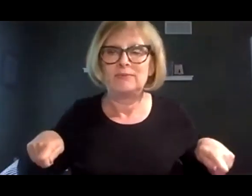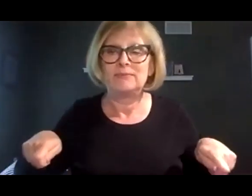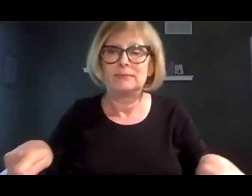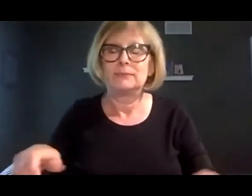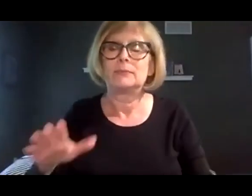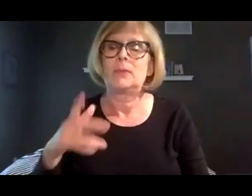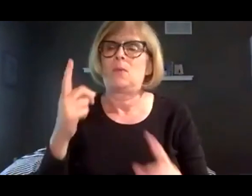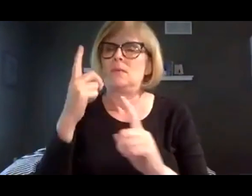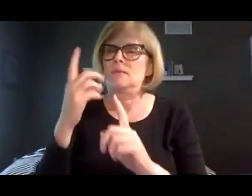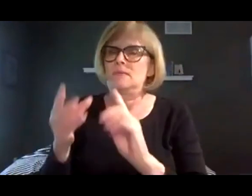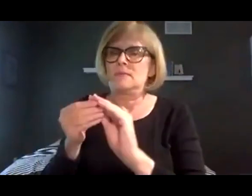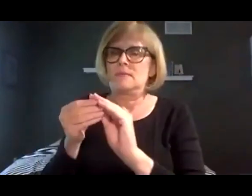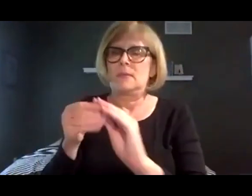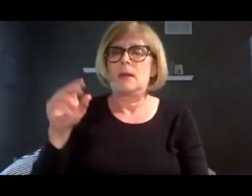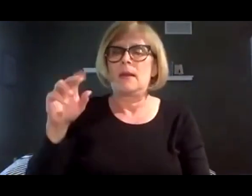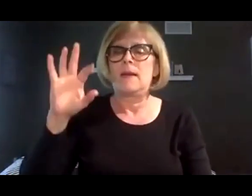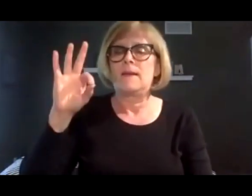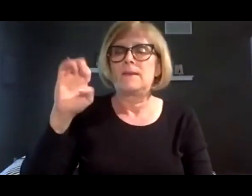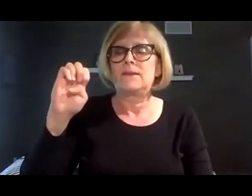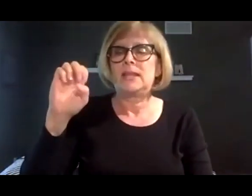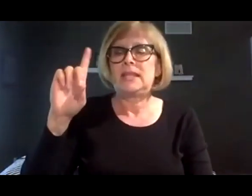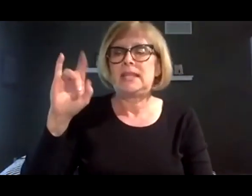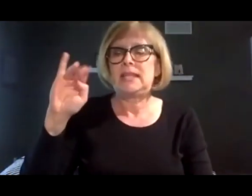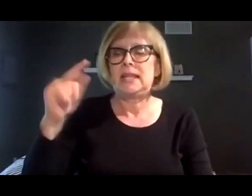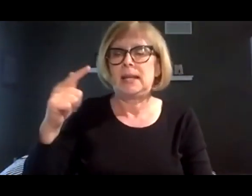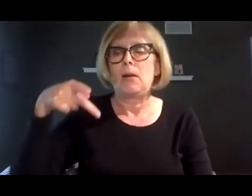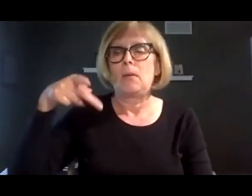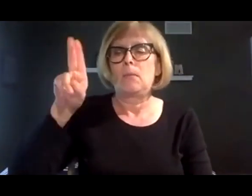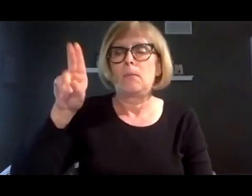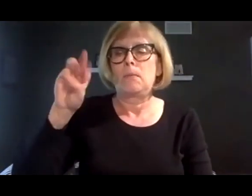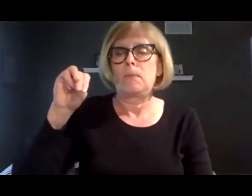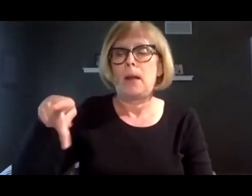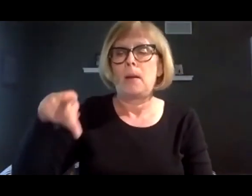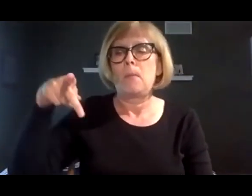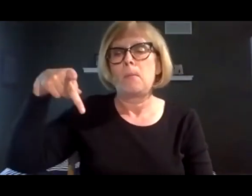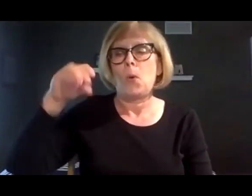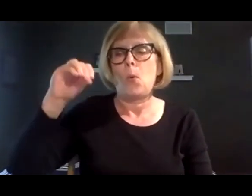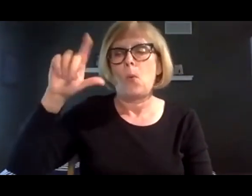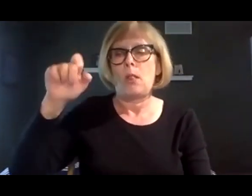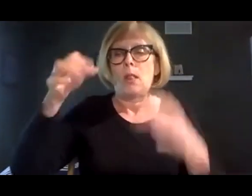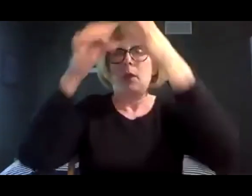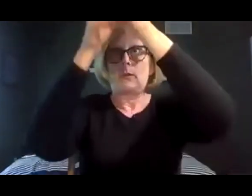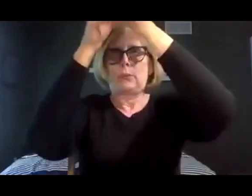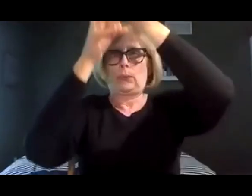Her favorite color is pink and she has a wheelchair.